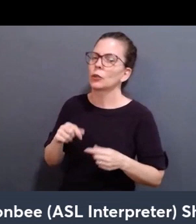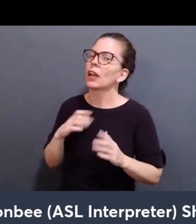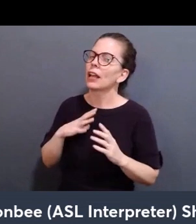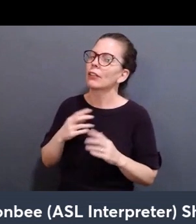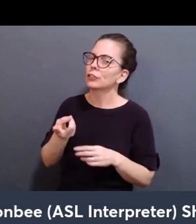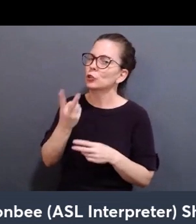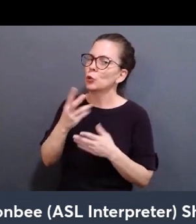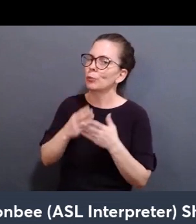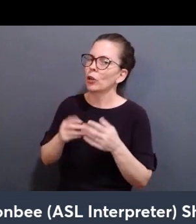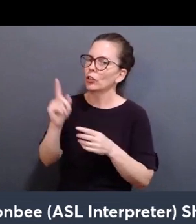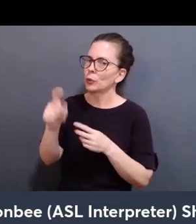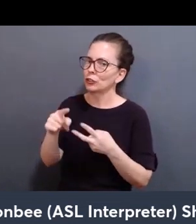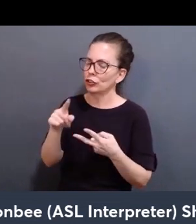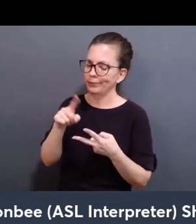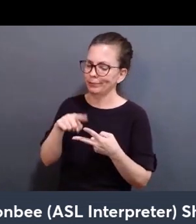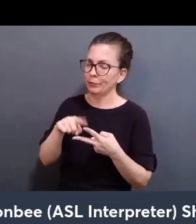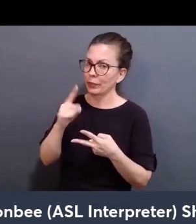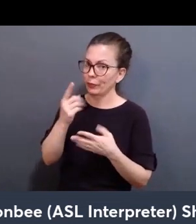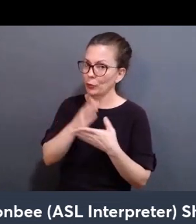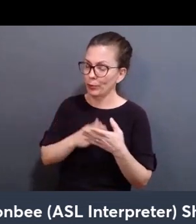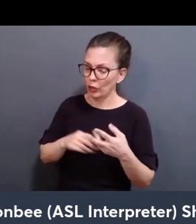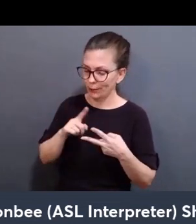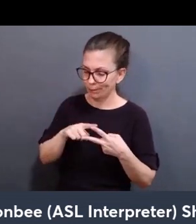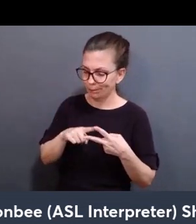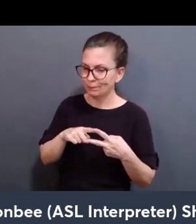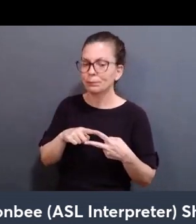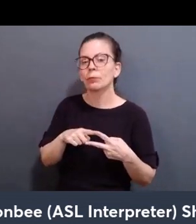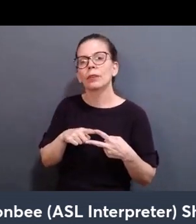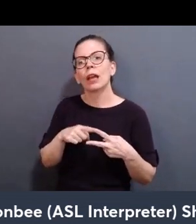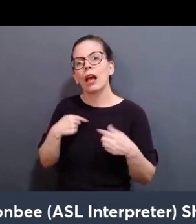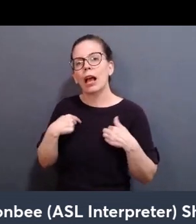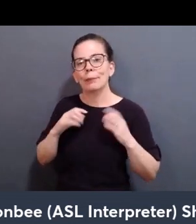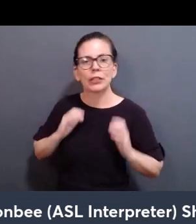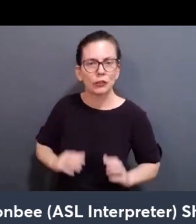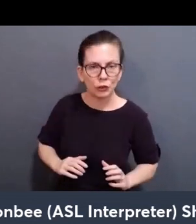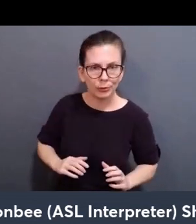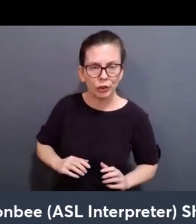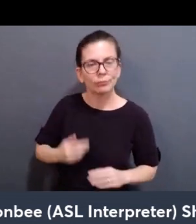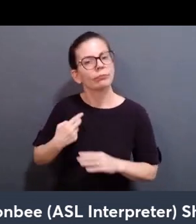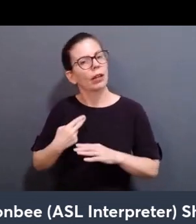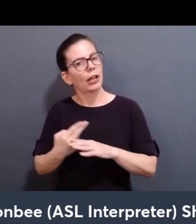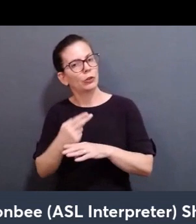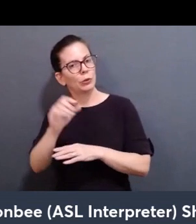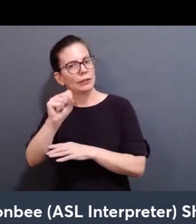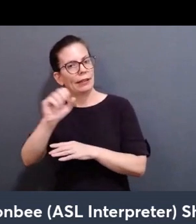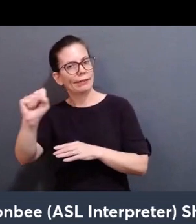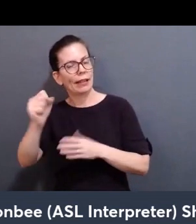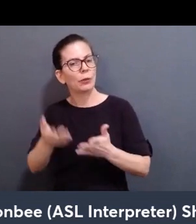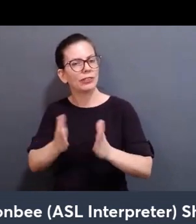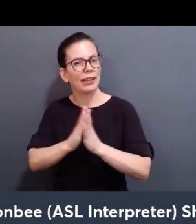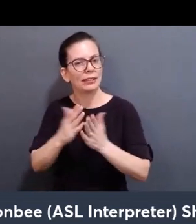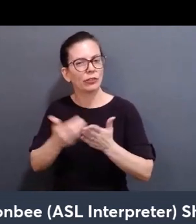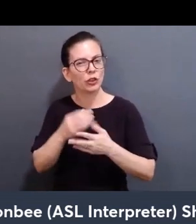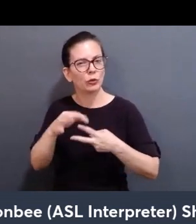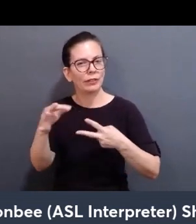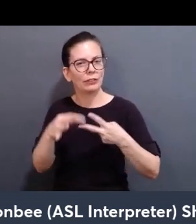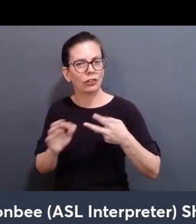Number one, I'm a customer, I use StackSets. I wanna ask for a new feature. How do I do that?